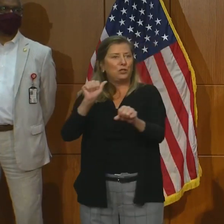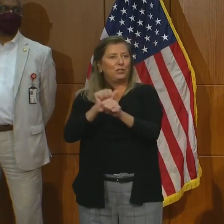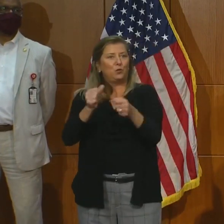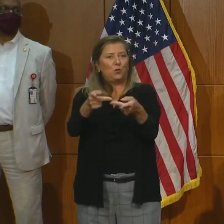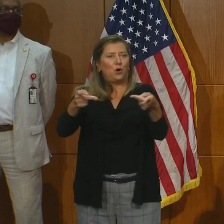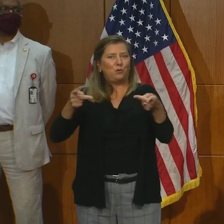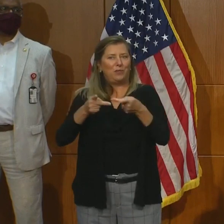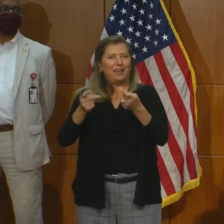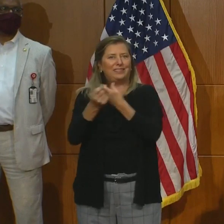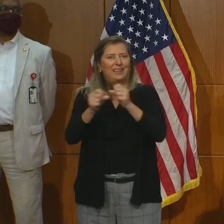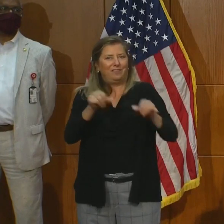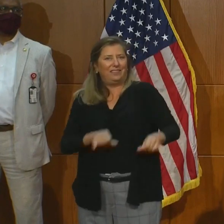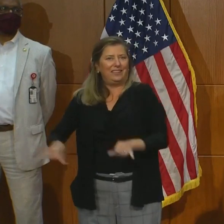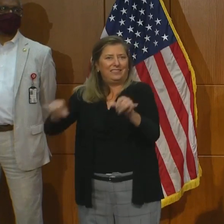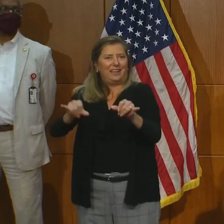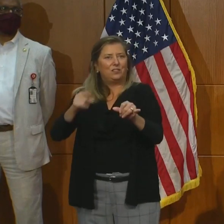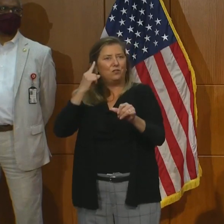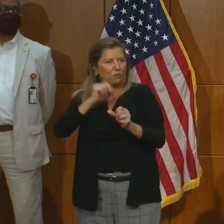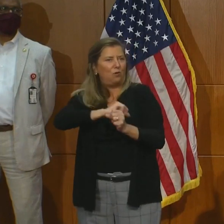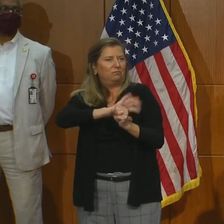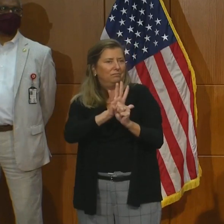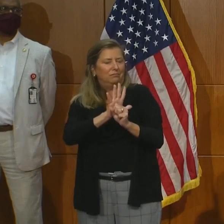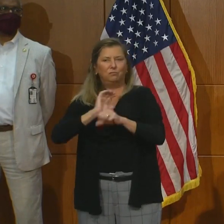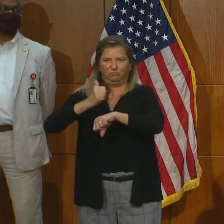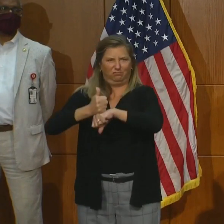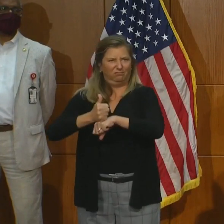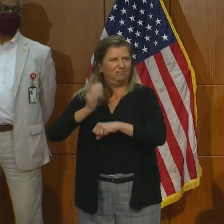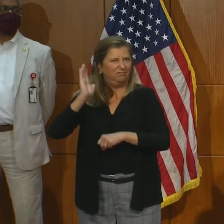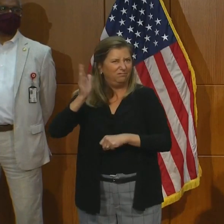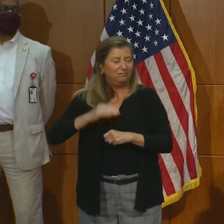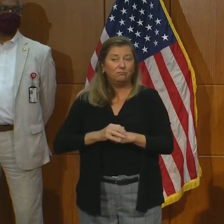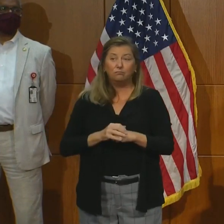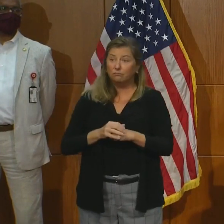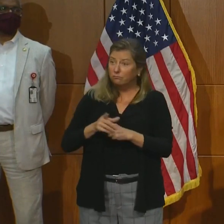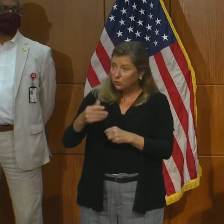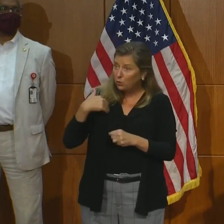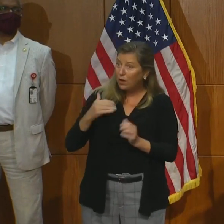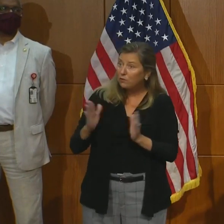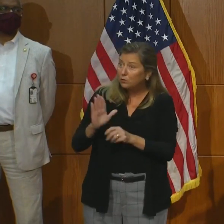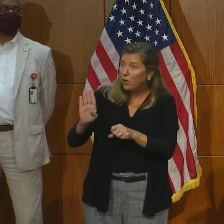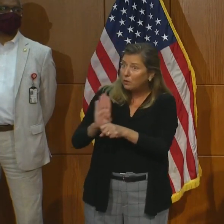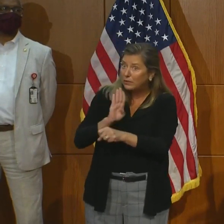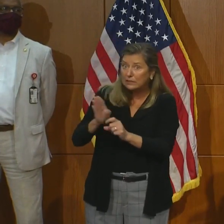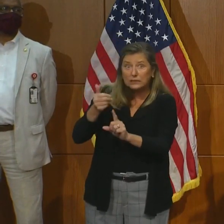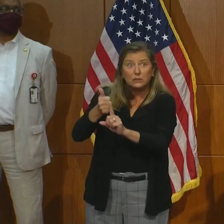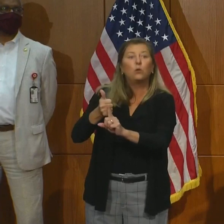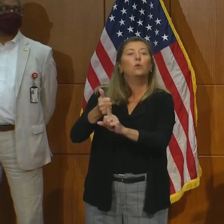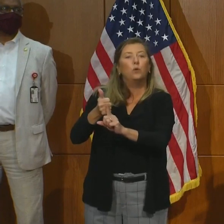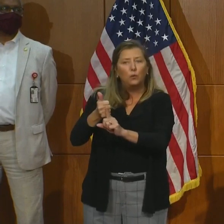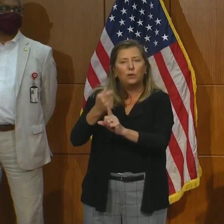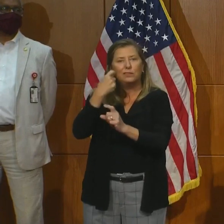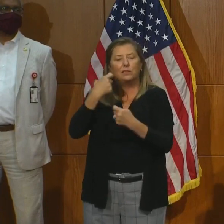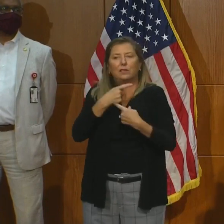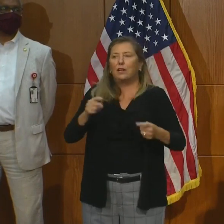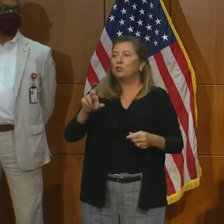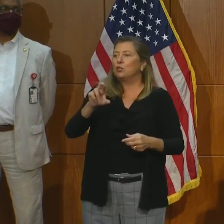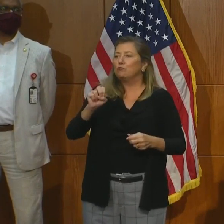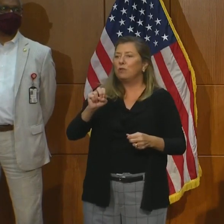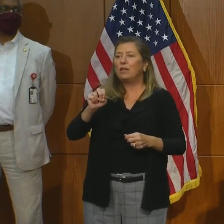YOU CAN'T WORK PARTLY WE'RE PUTTING IN PLACE THE COUNTRY'S FIRST EMERGENCY WORKPLACE SAFETY STANDARDS FOR COVID